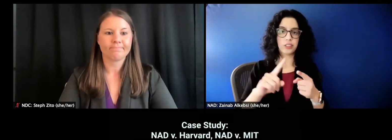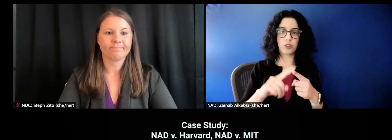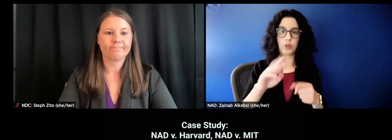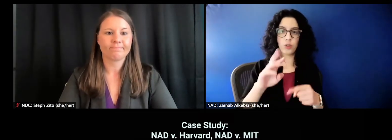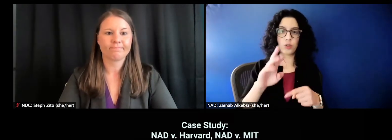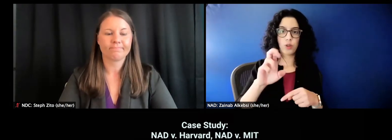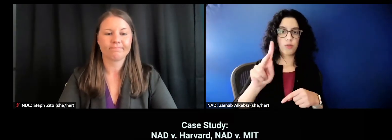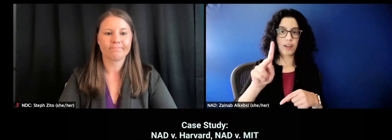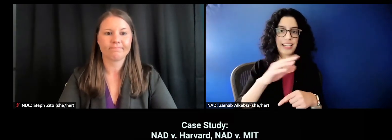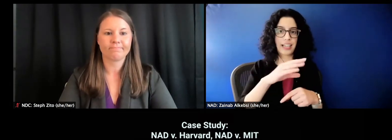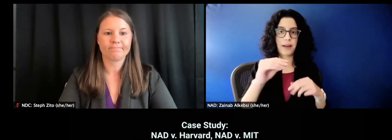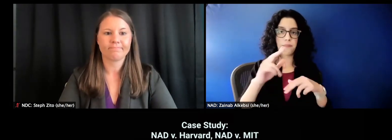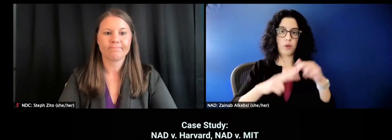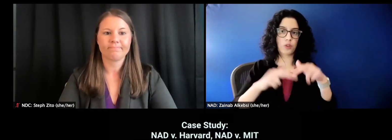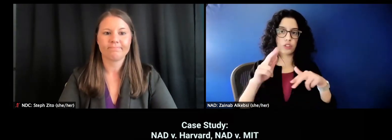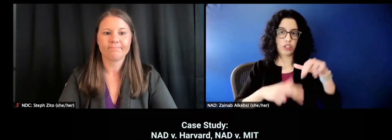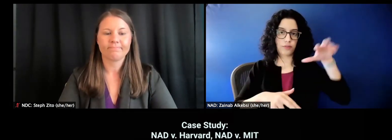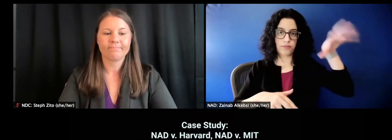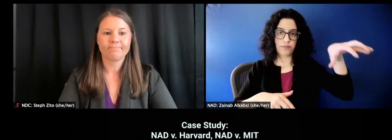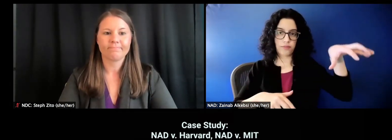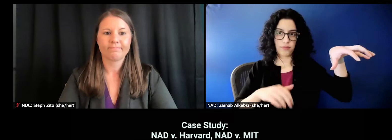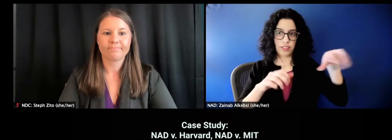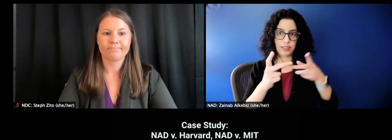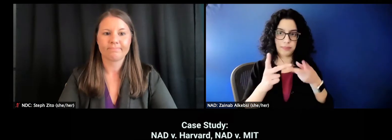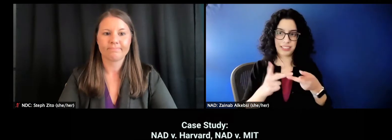is not limited to brick and mortar spaces.